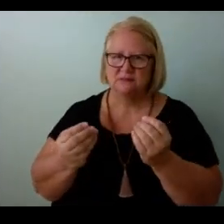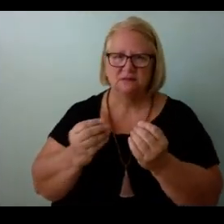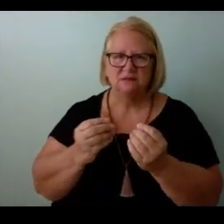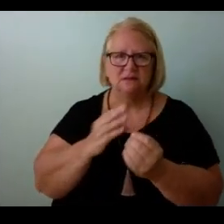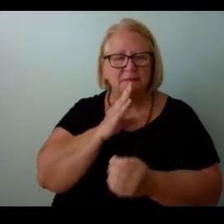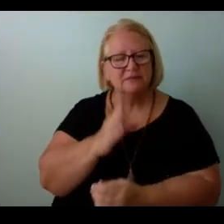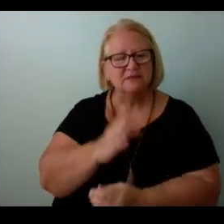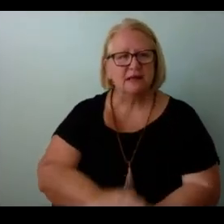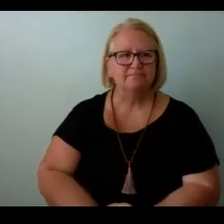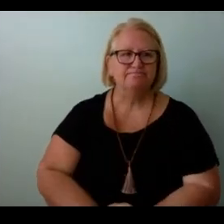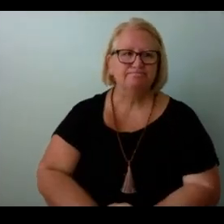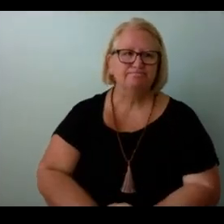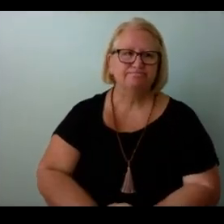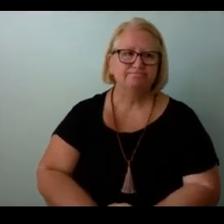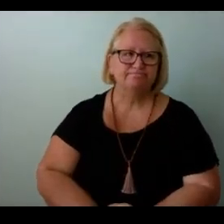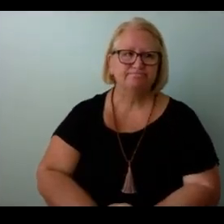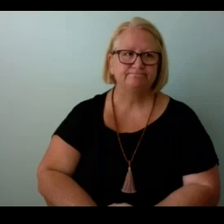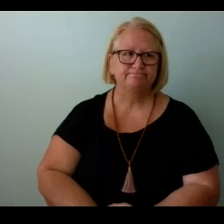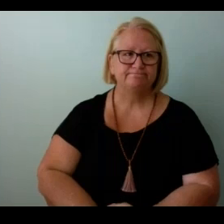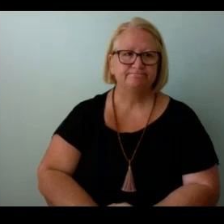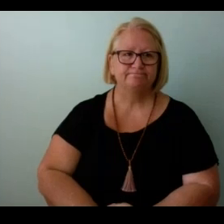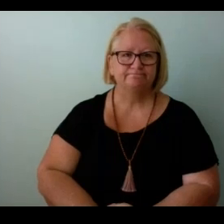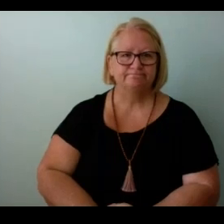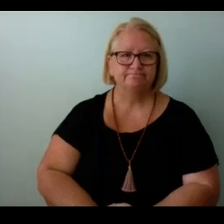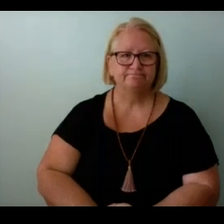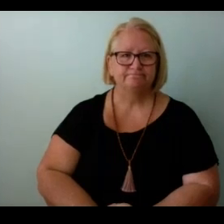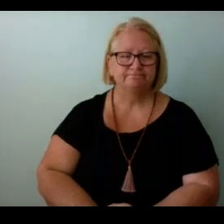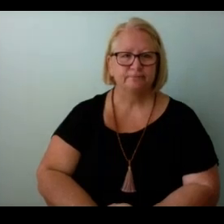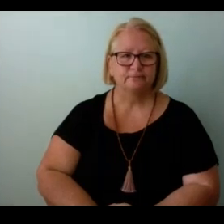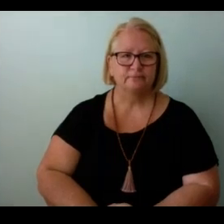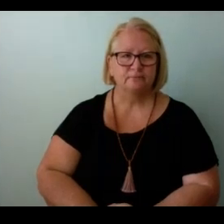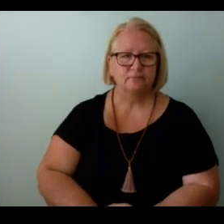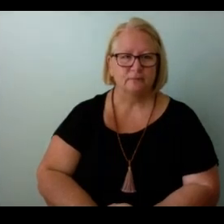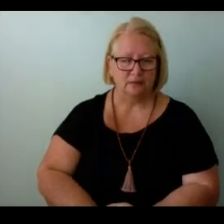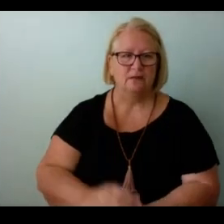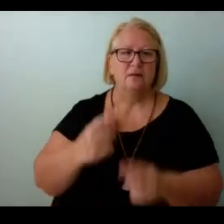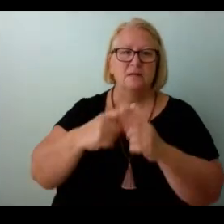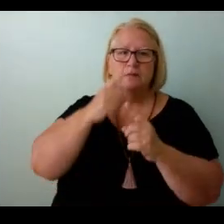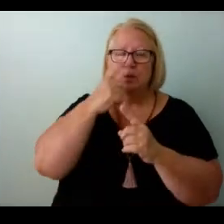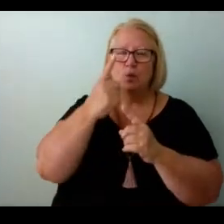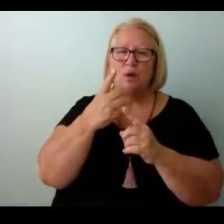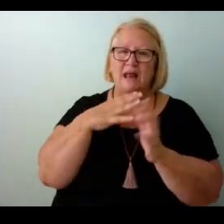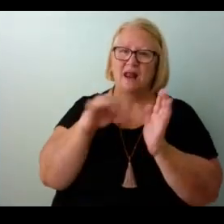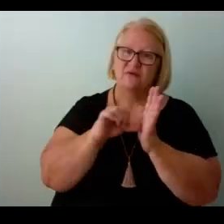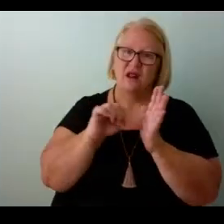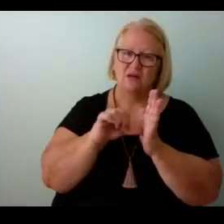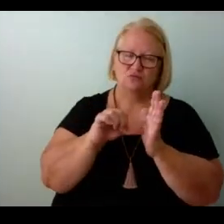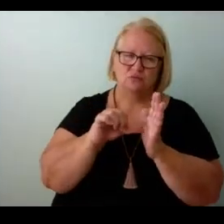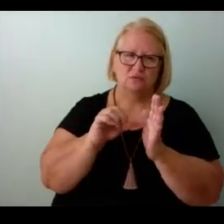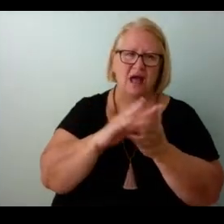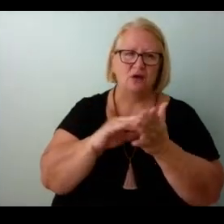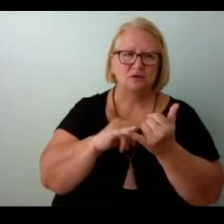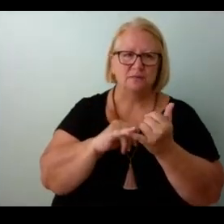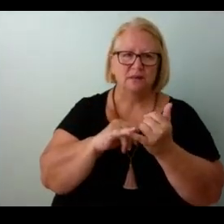Yeah, of course. And for people who need financial hardship, Kristy, would you be able to just clarify